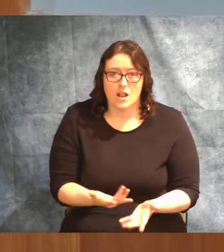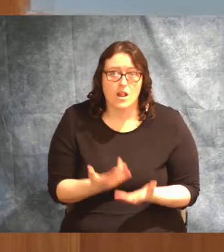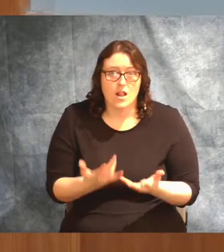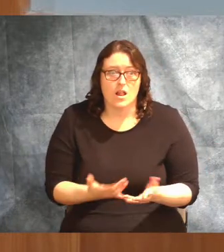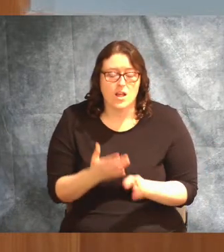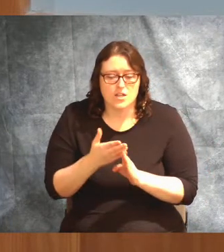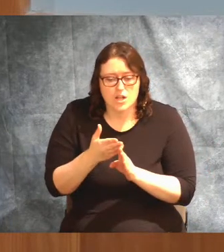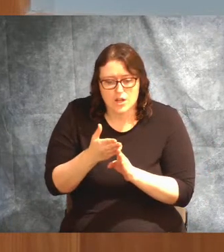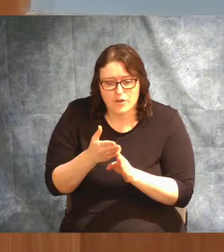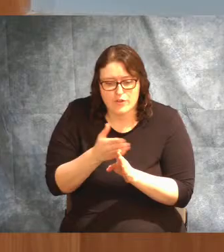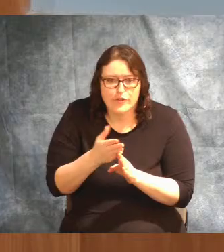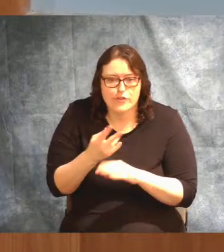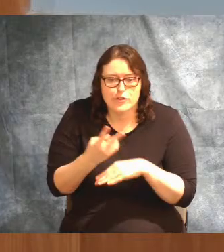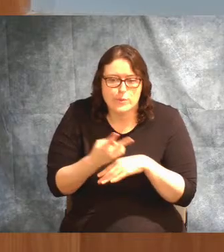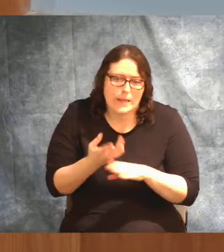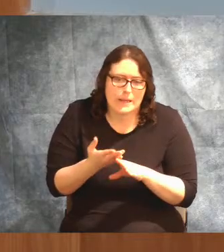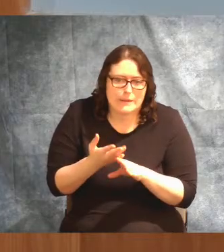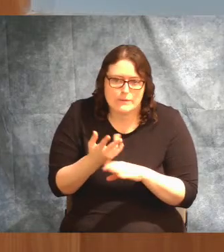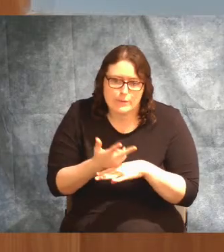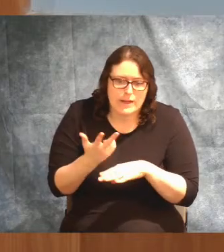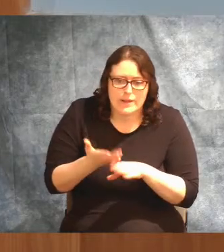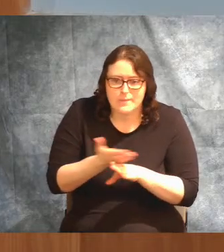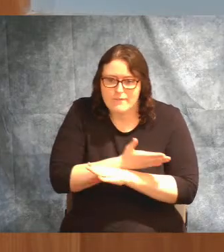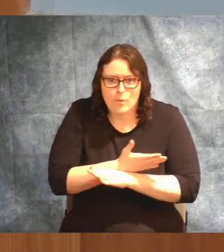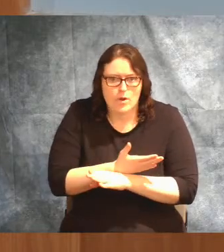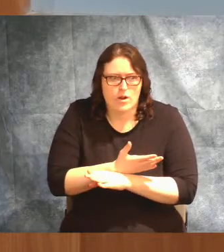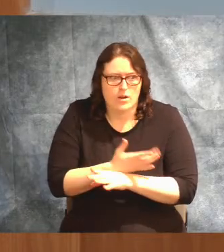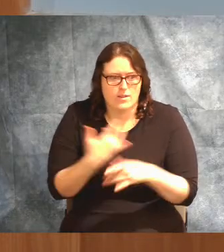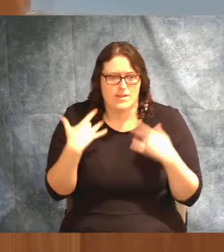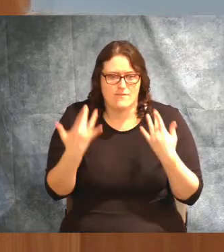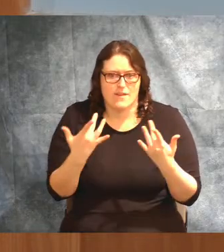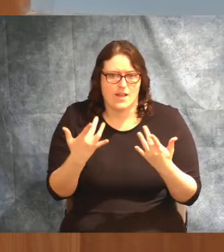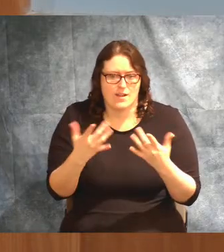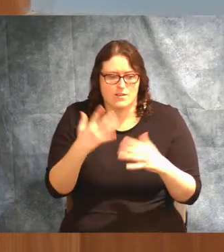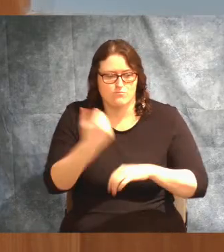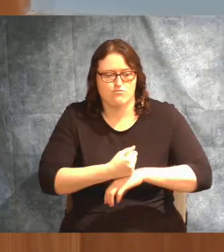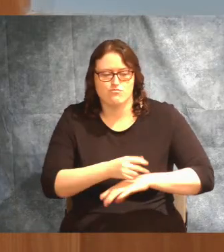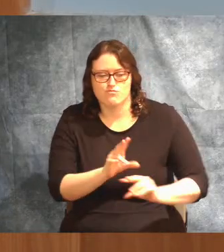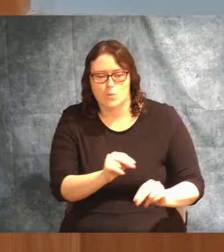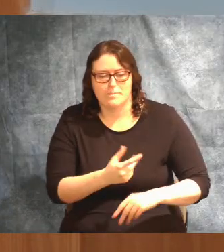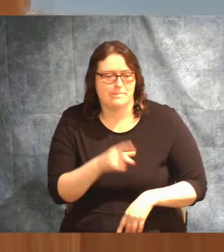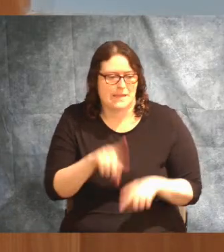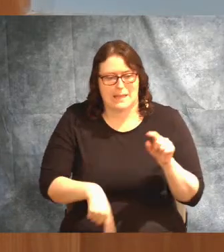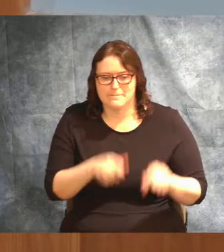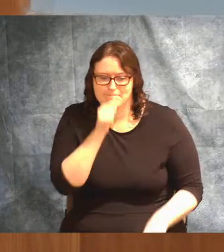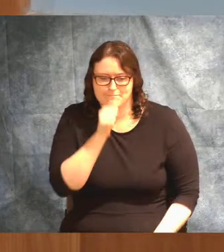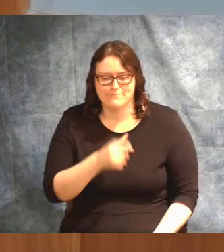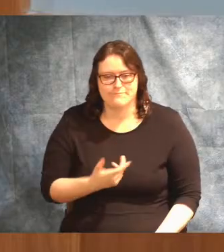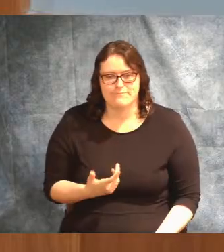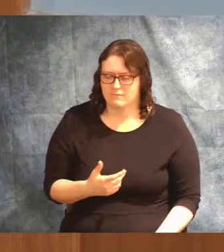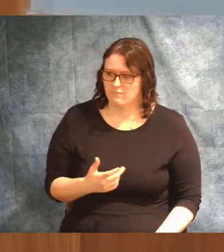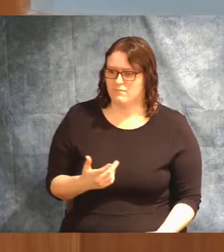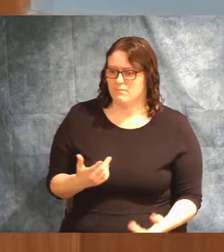set to take place to pull the plug and gave us a runaround days before and said we could use CPD